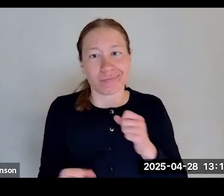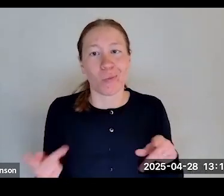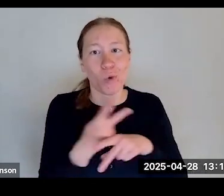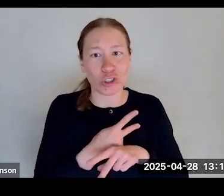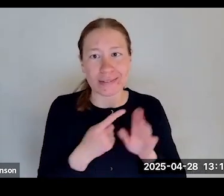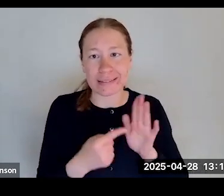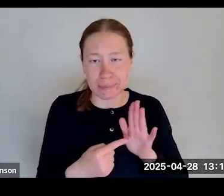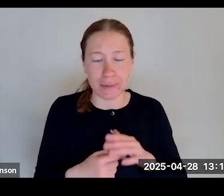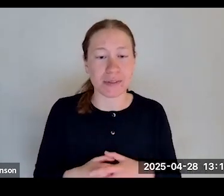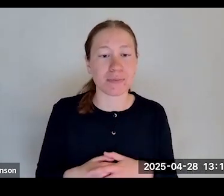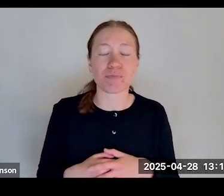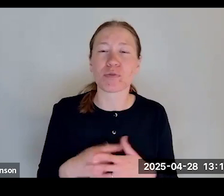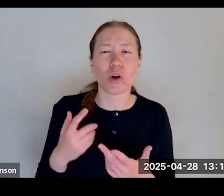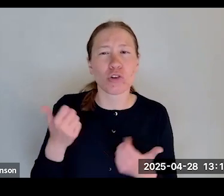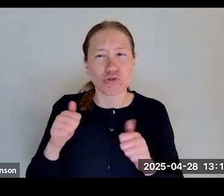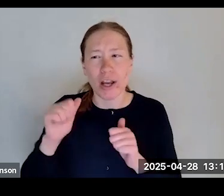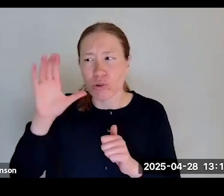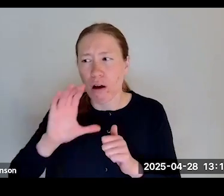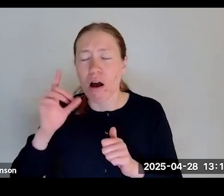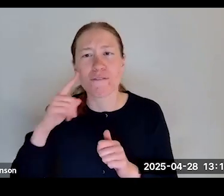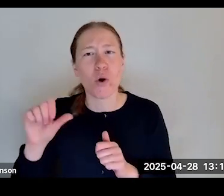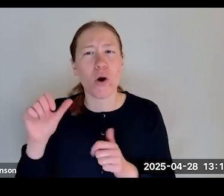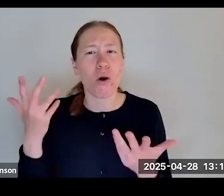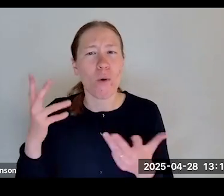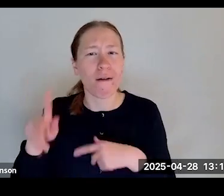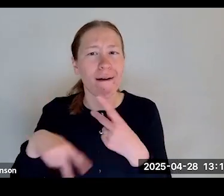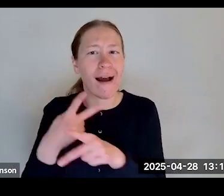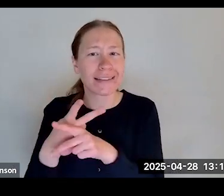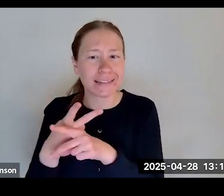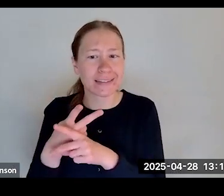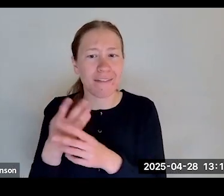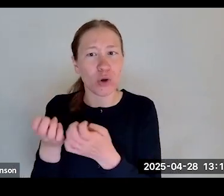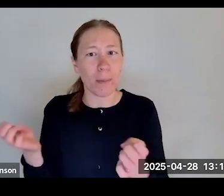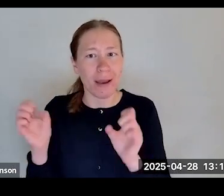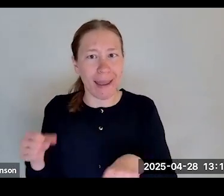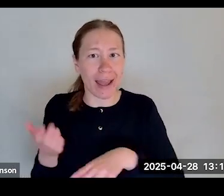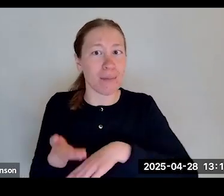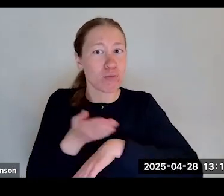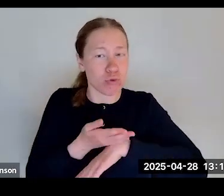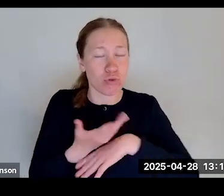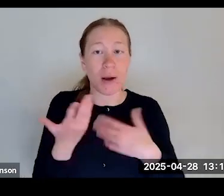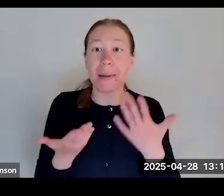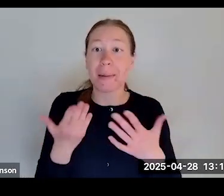And then looking into what ergonomic equipment may assist with improved posture. This could be things like a split keyboard,